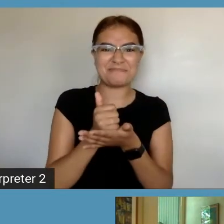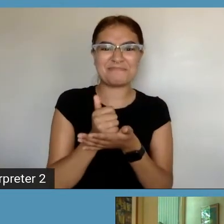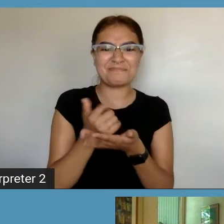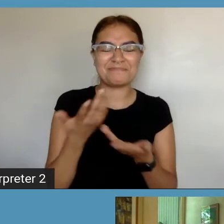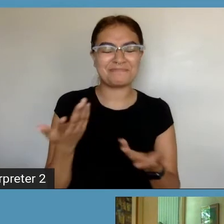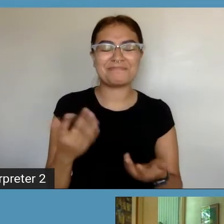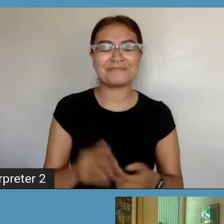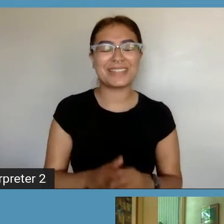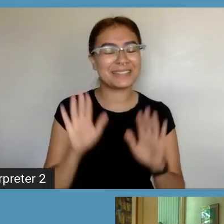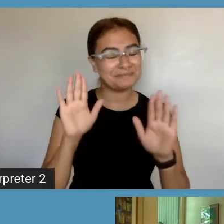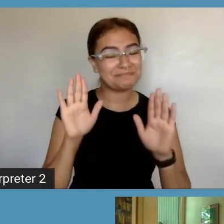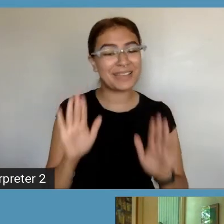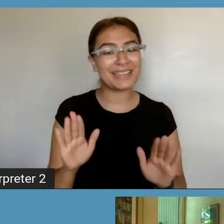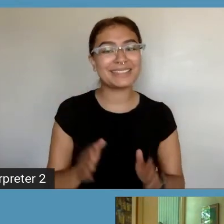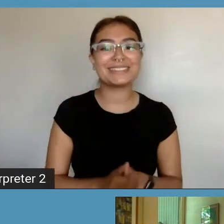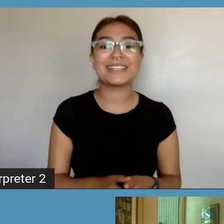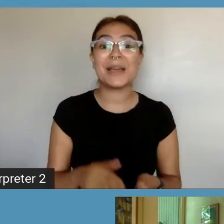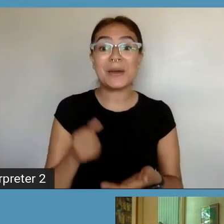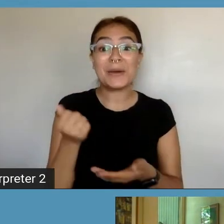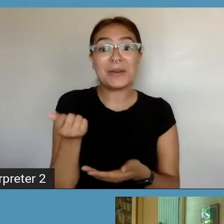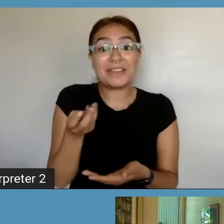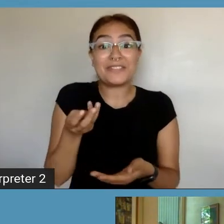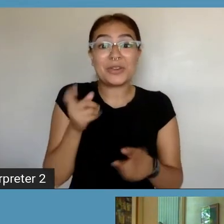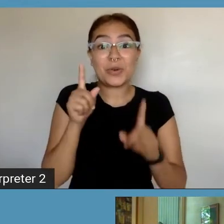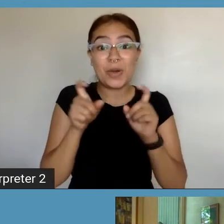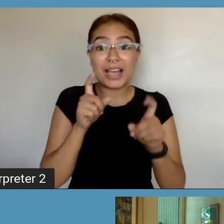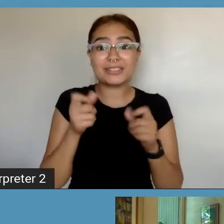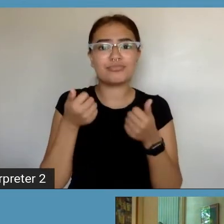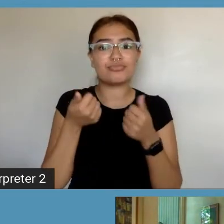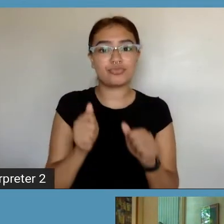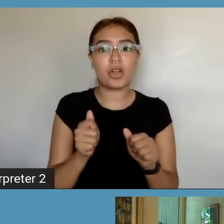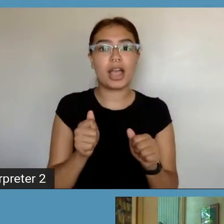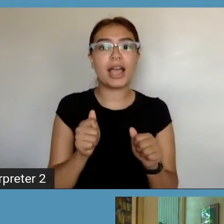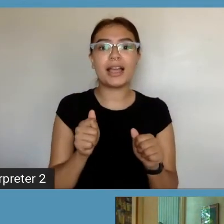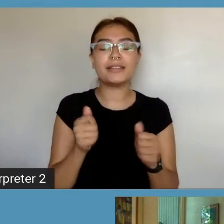have quite a few questions and we will try to get through as many as we can for those of you missed